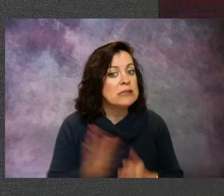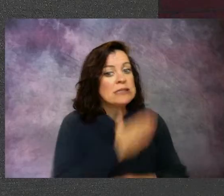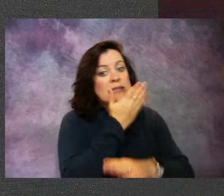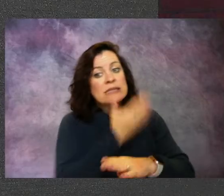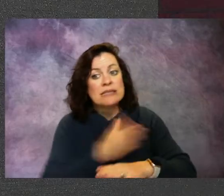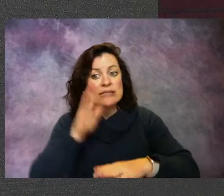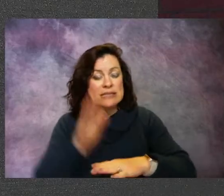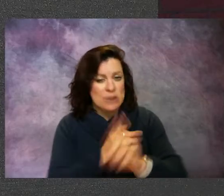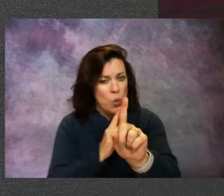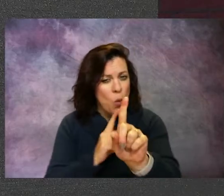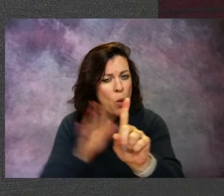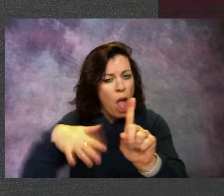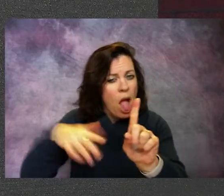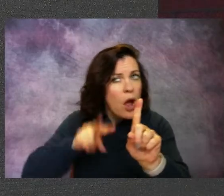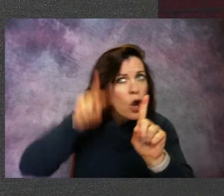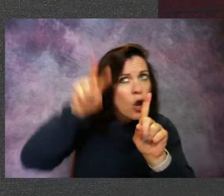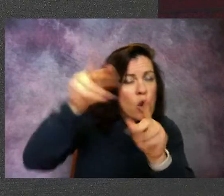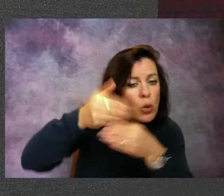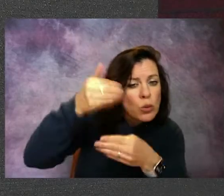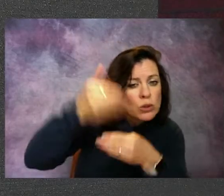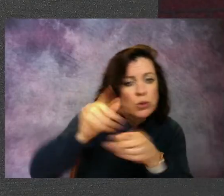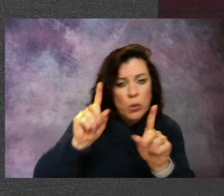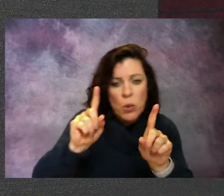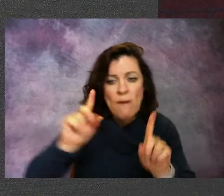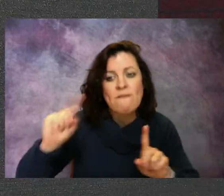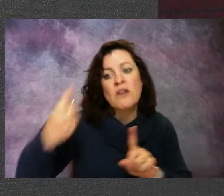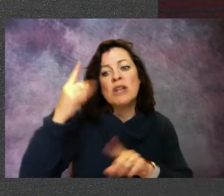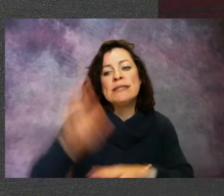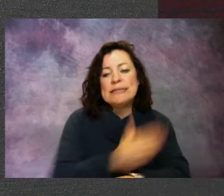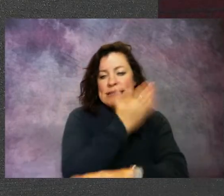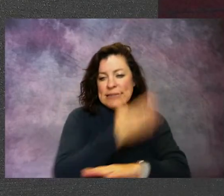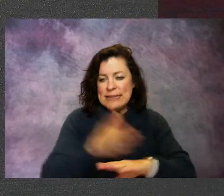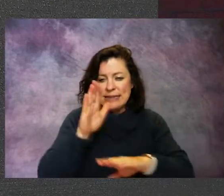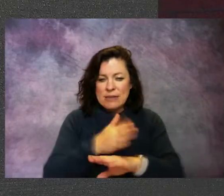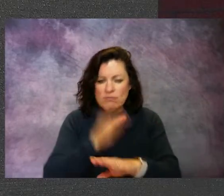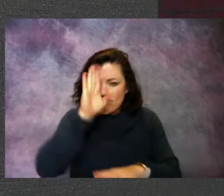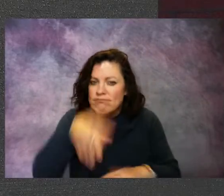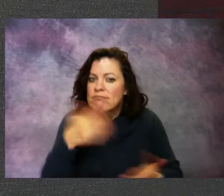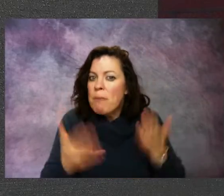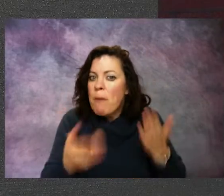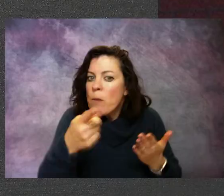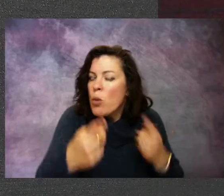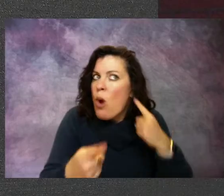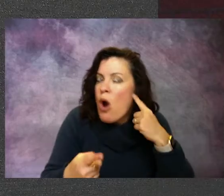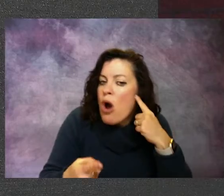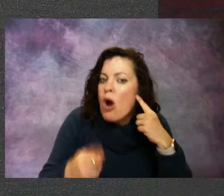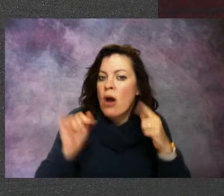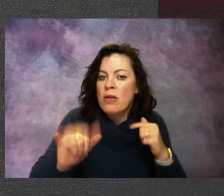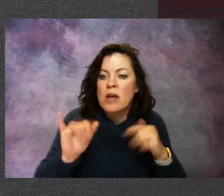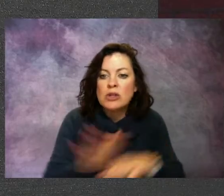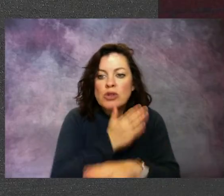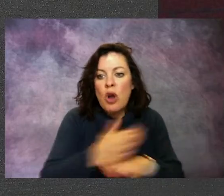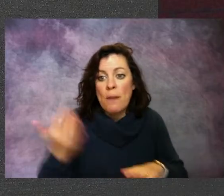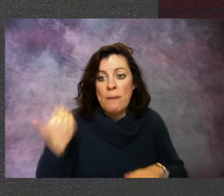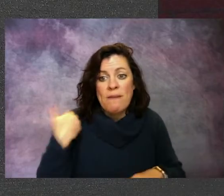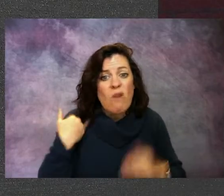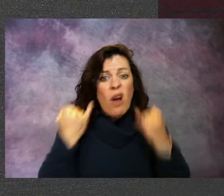So, I know that some of you might know this song, you may sing this song at school, and if you don't, that's okay,